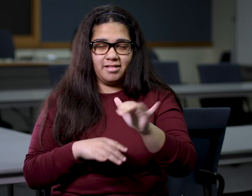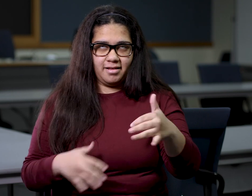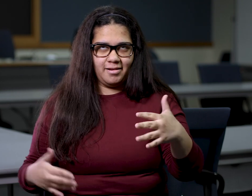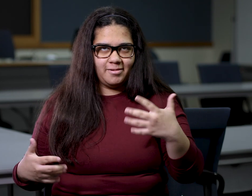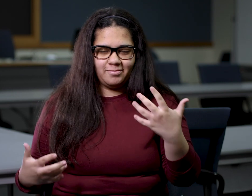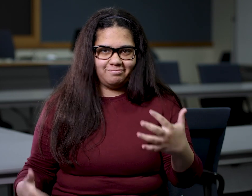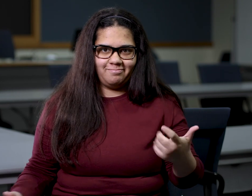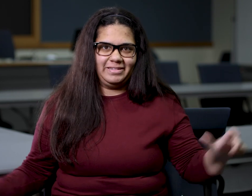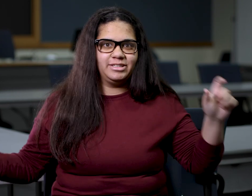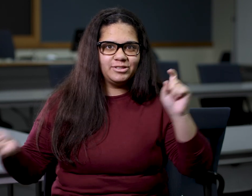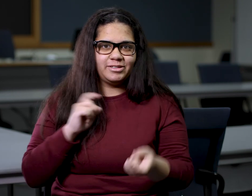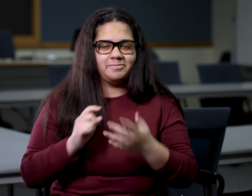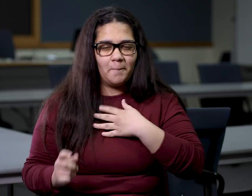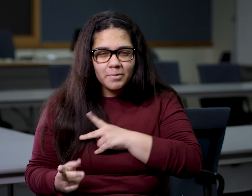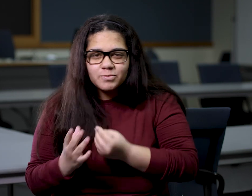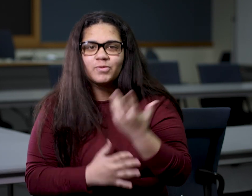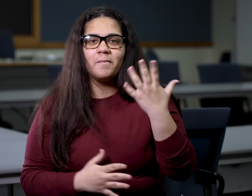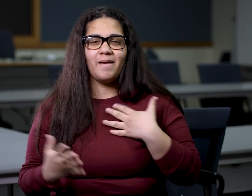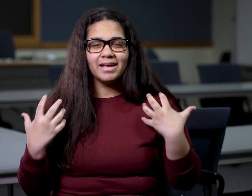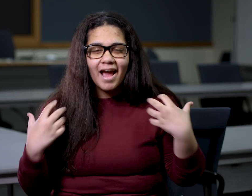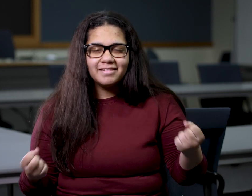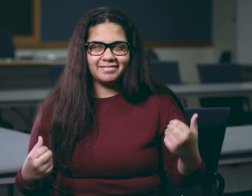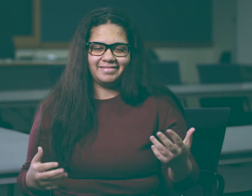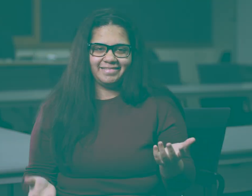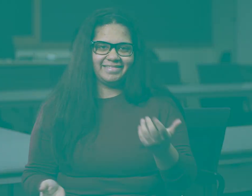After camp, I saw a major shift in my personal growth and confidence.